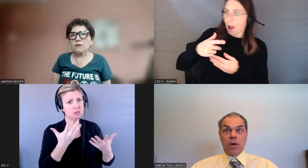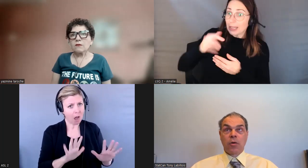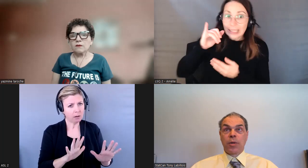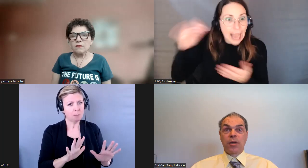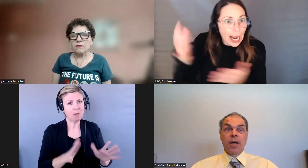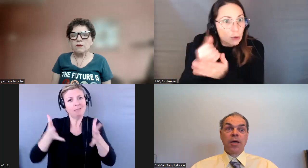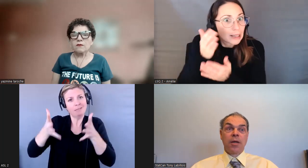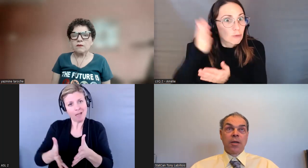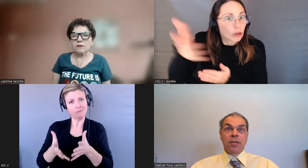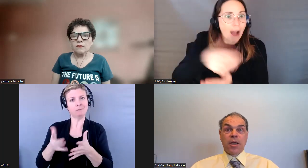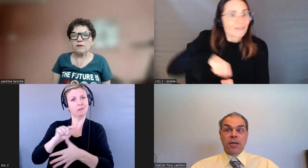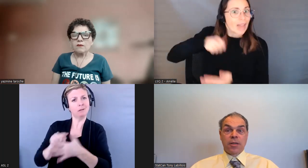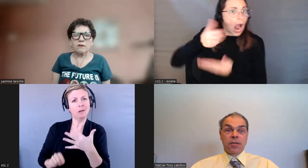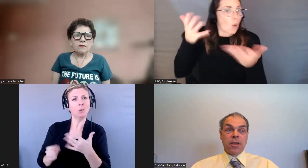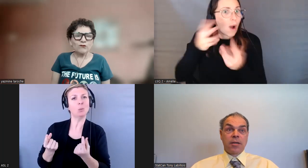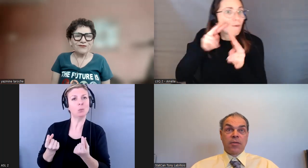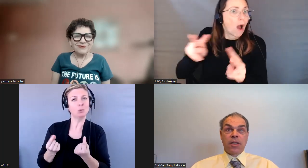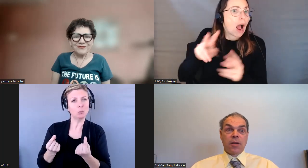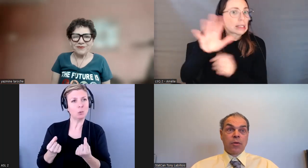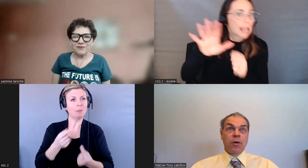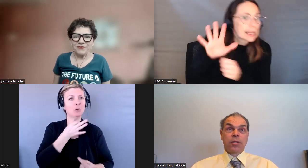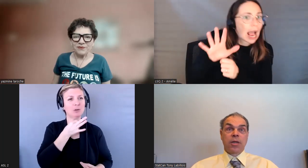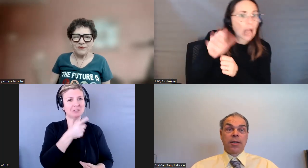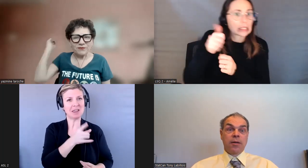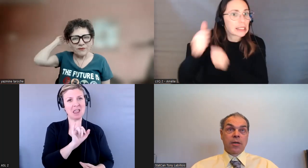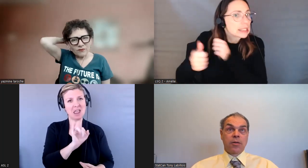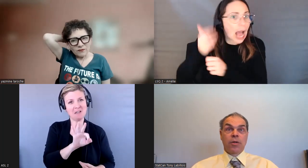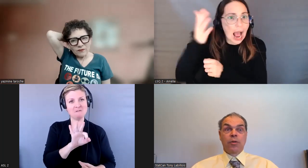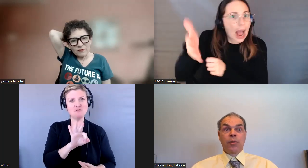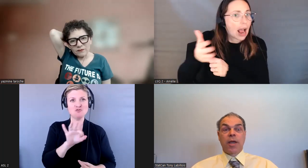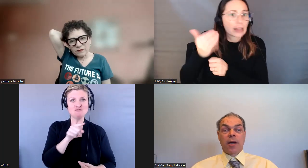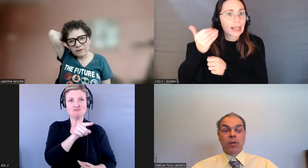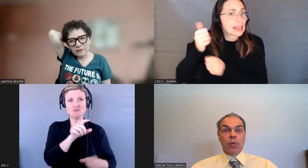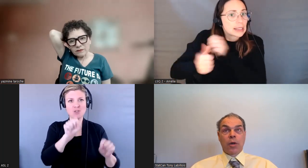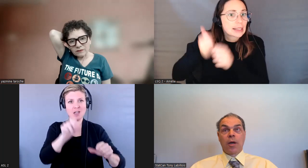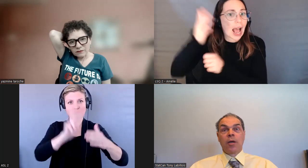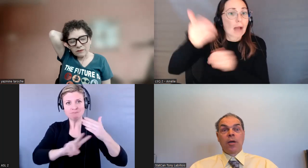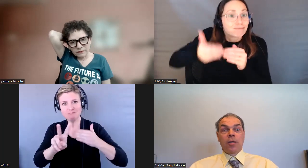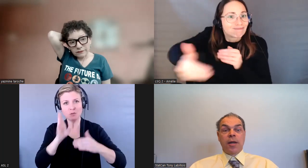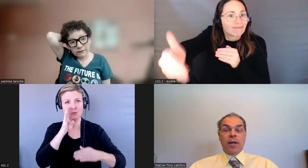would be proud to see uh accomplished in say 5 10 20 years we know that the Horizon is